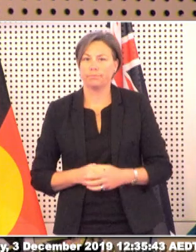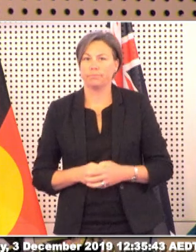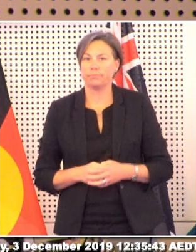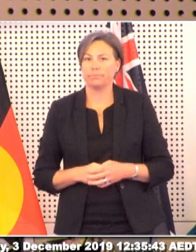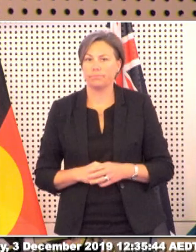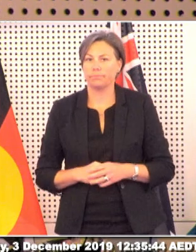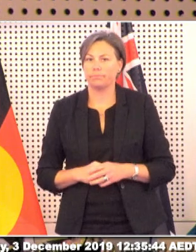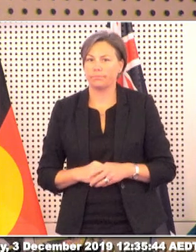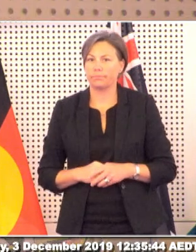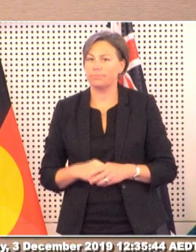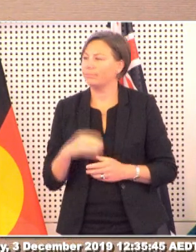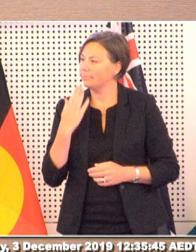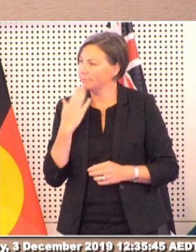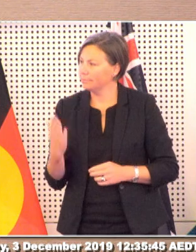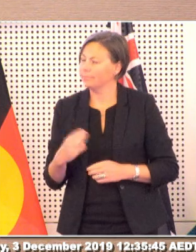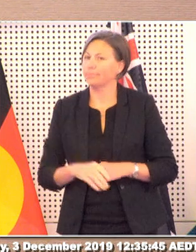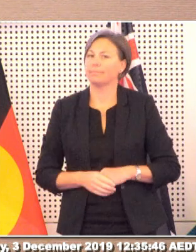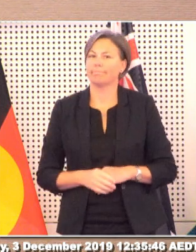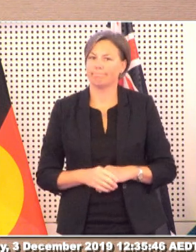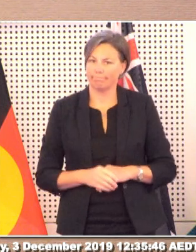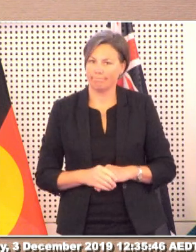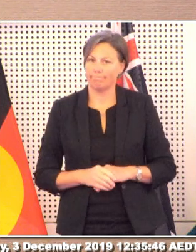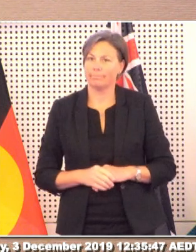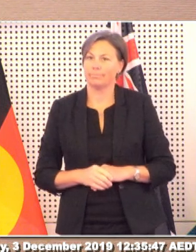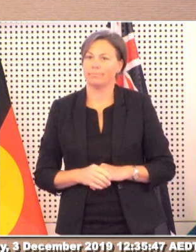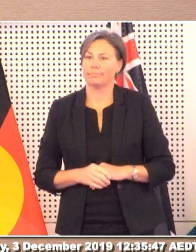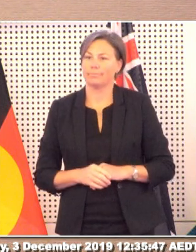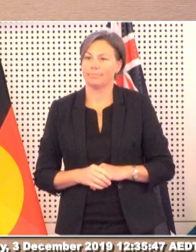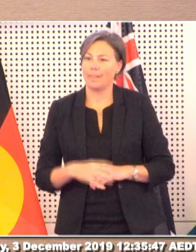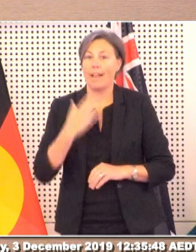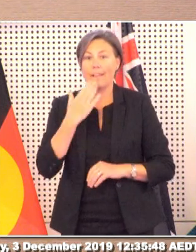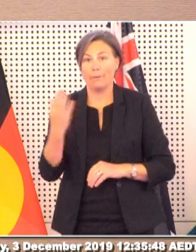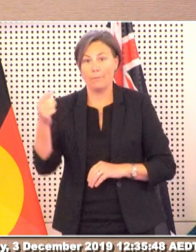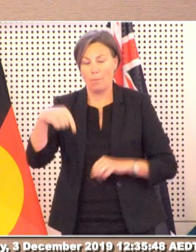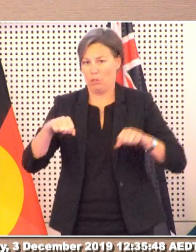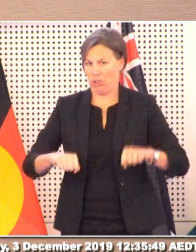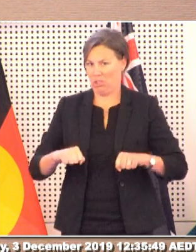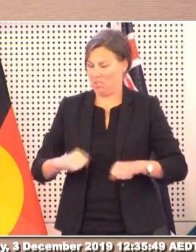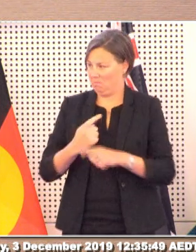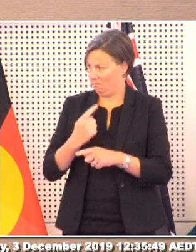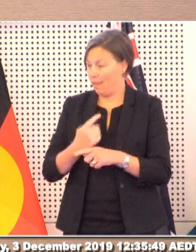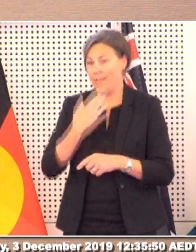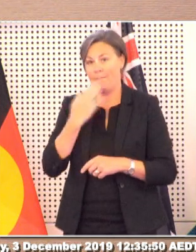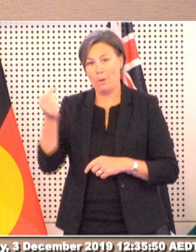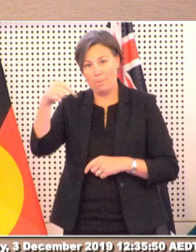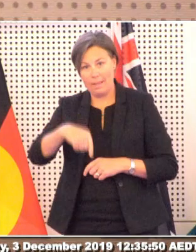COMMISSIONER McEWIN: Thank you. Thank you very much - - - Thank you. - for coming. Thank you for your evidence. My pleasure. Thank you.